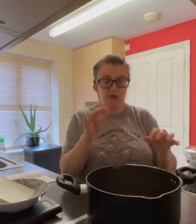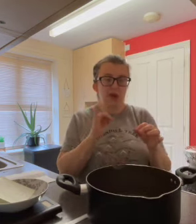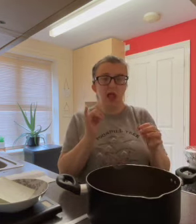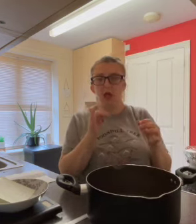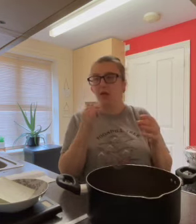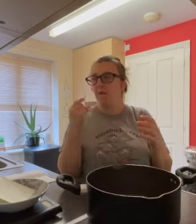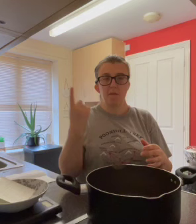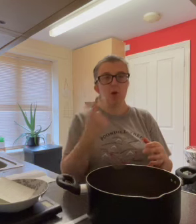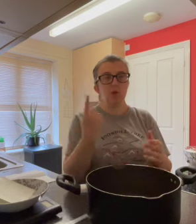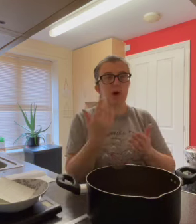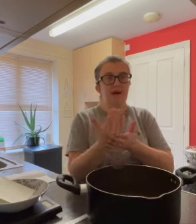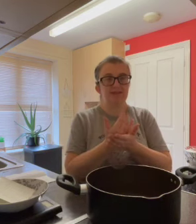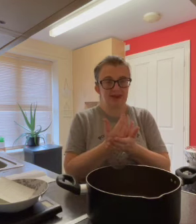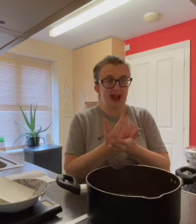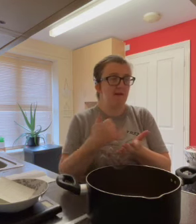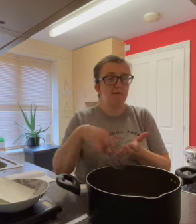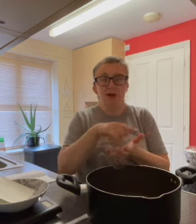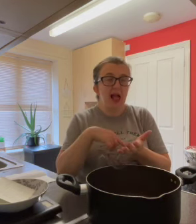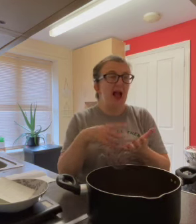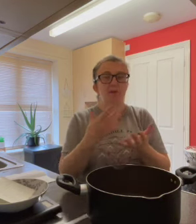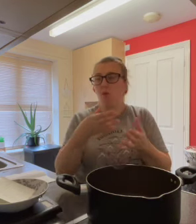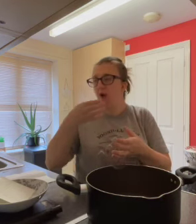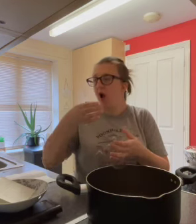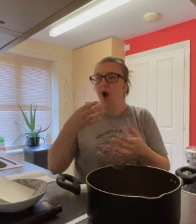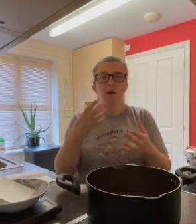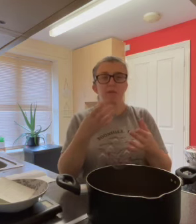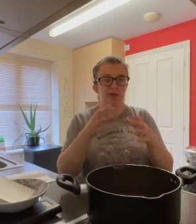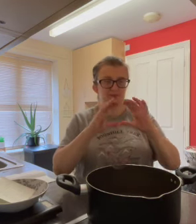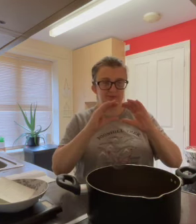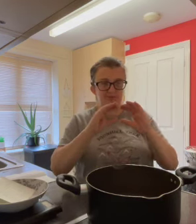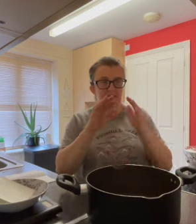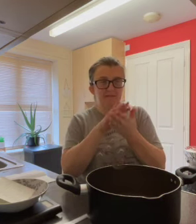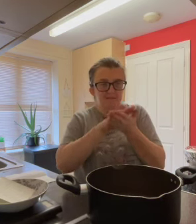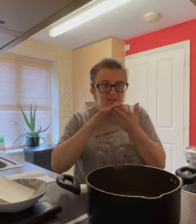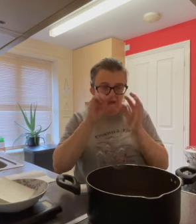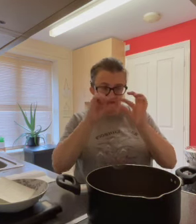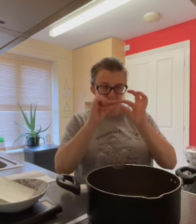you also will need to put a microwave safe plate or a small thin cup,